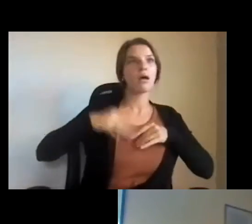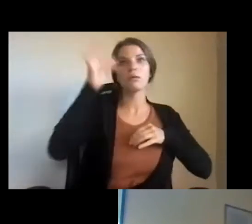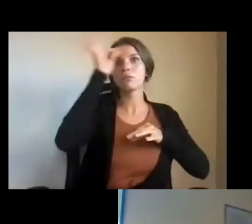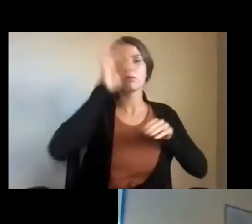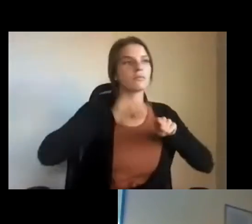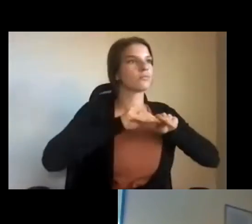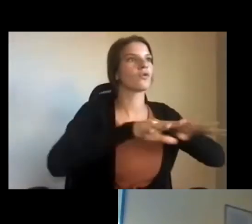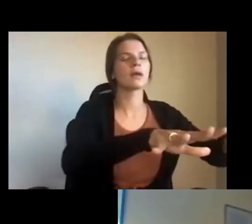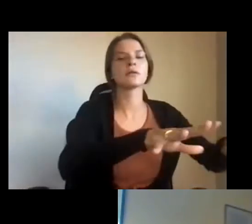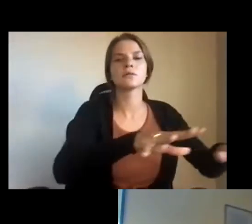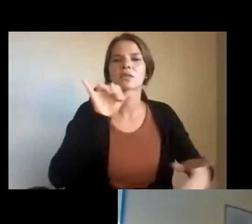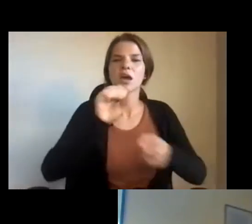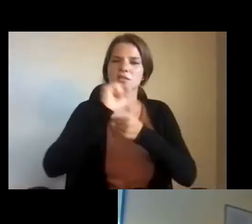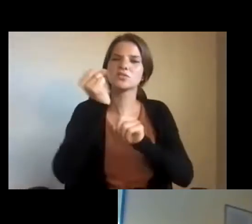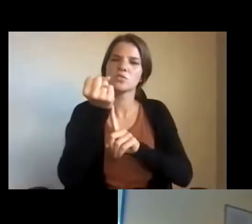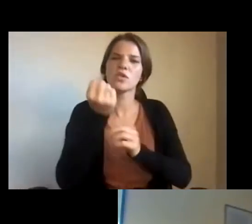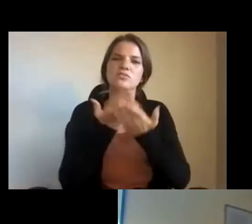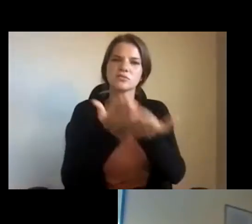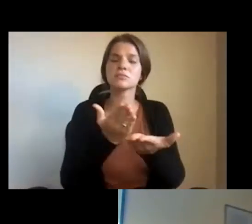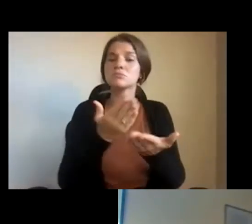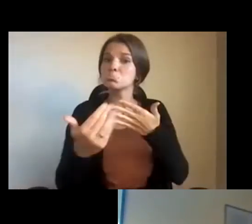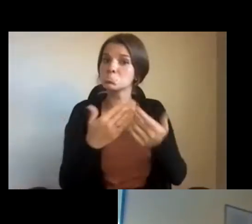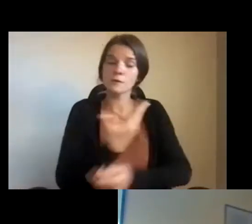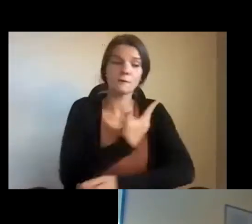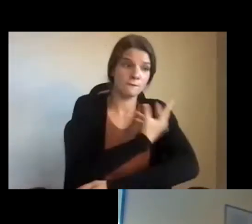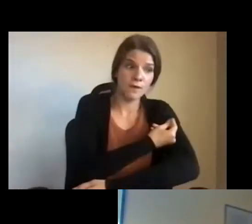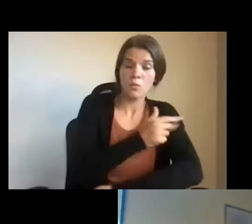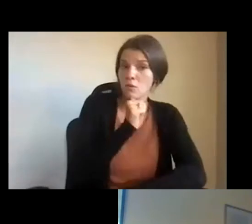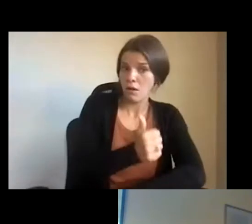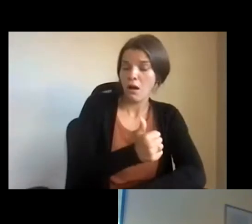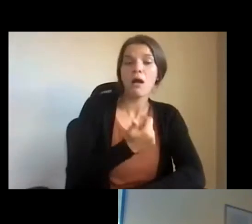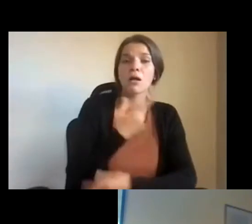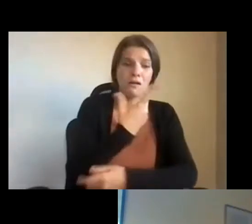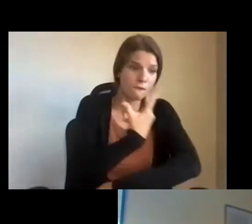situations under which even if you're vaccinated, and are taking all the right precautions should